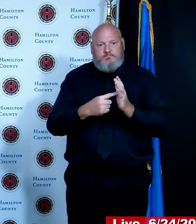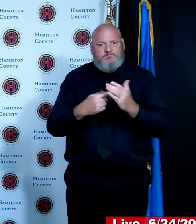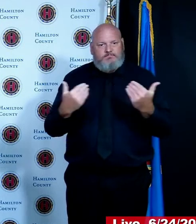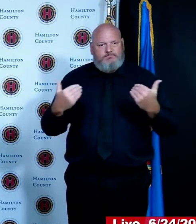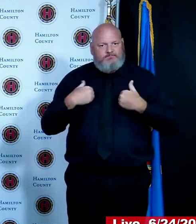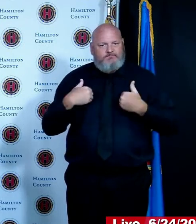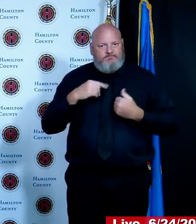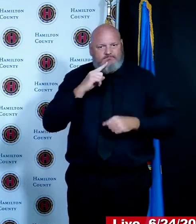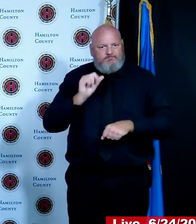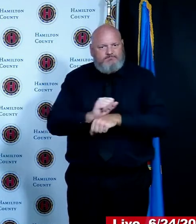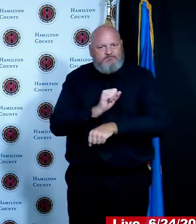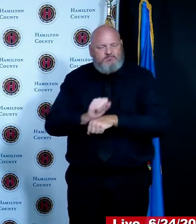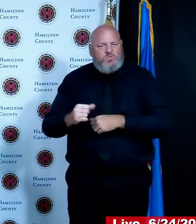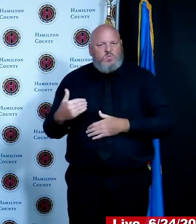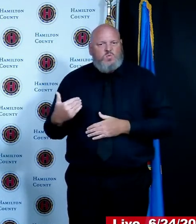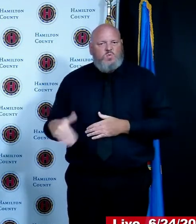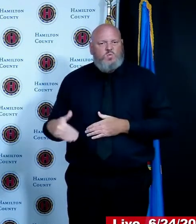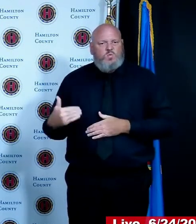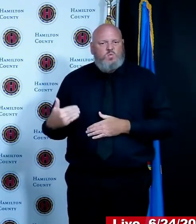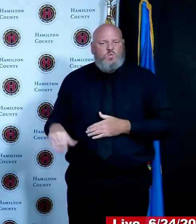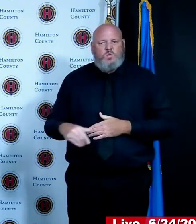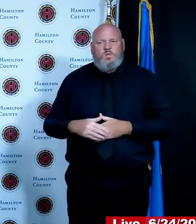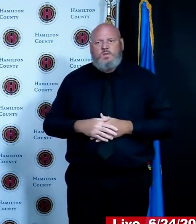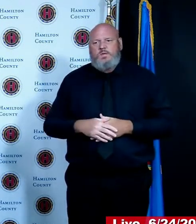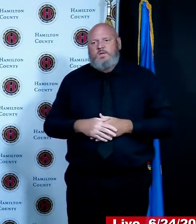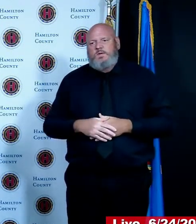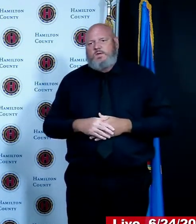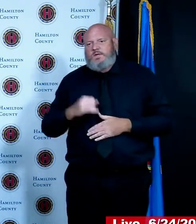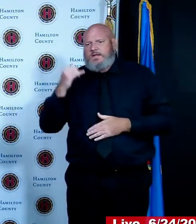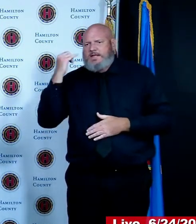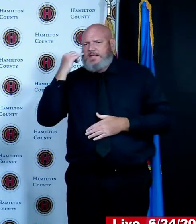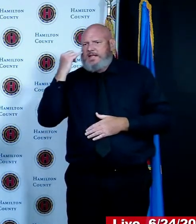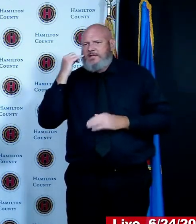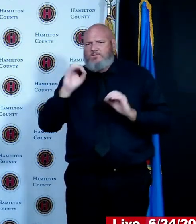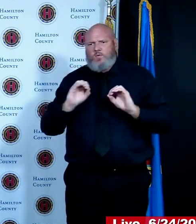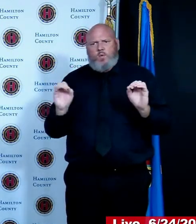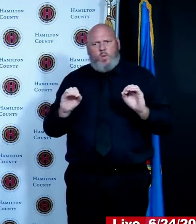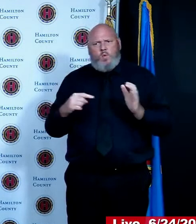very symptomatic isolated appropriately on the slide in front of you you can see